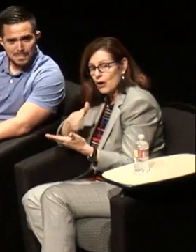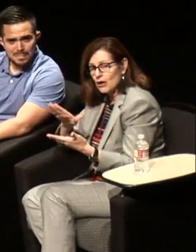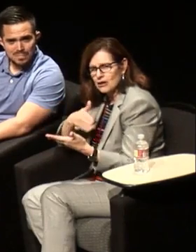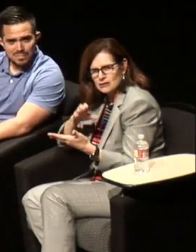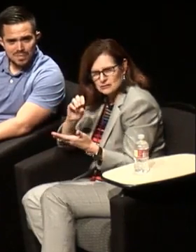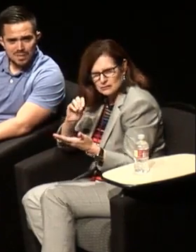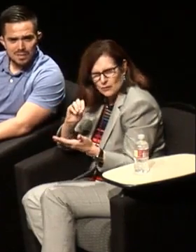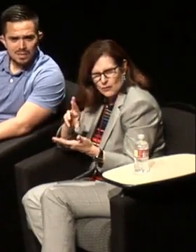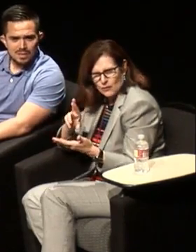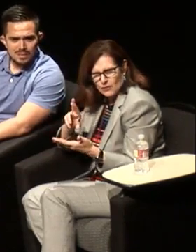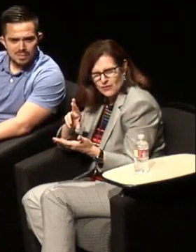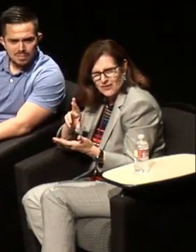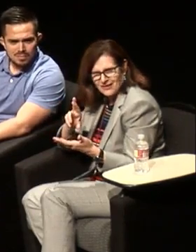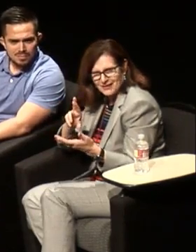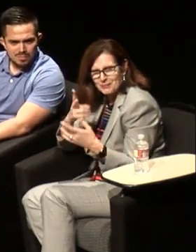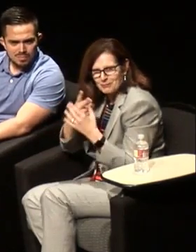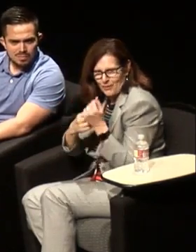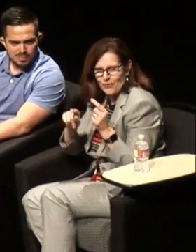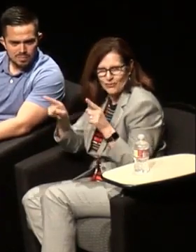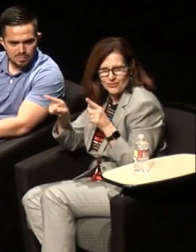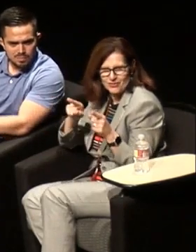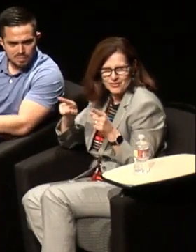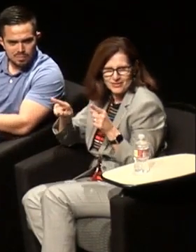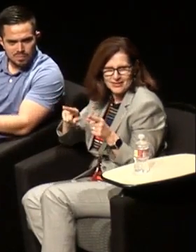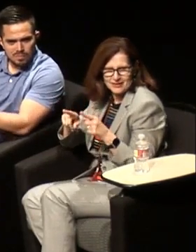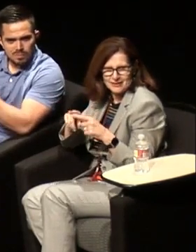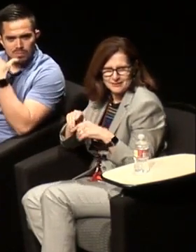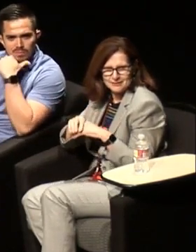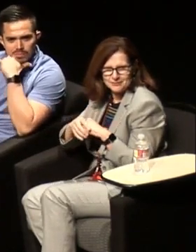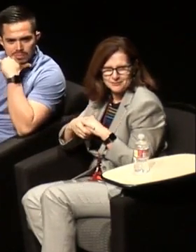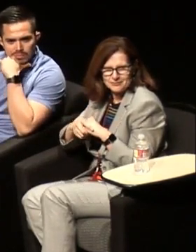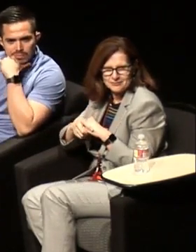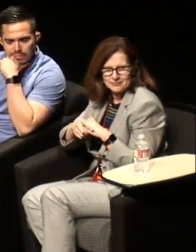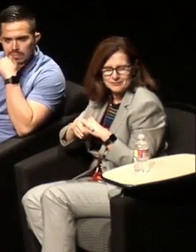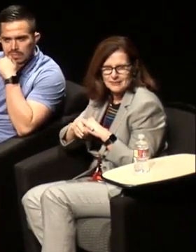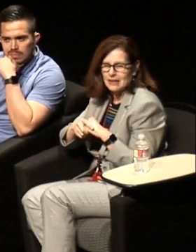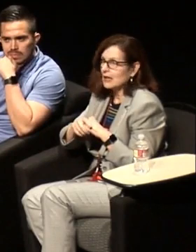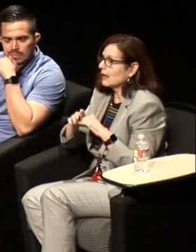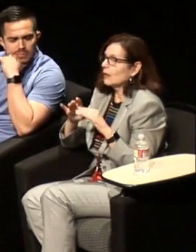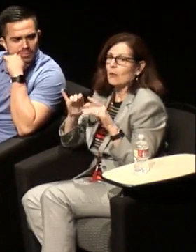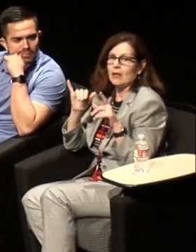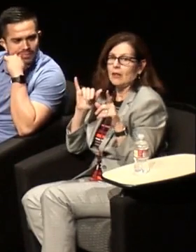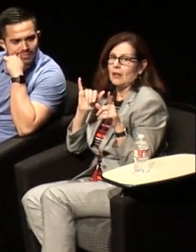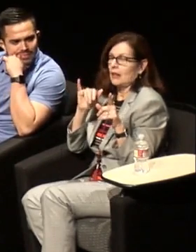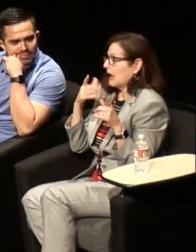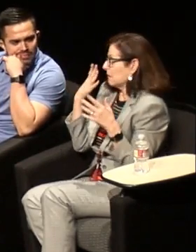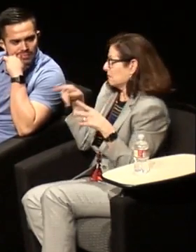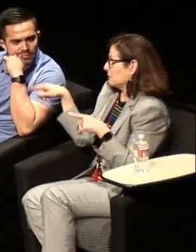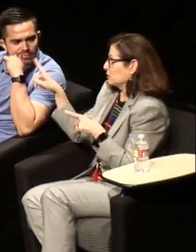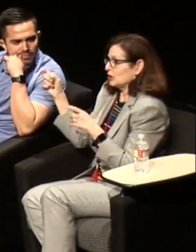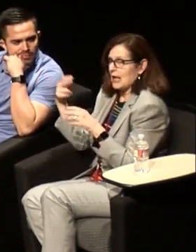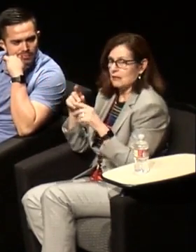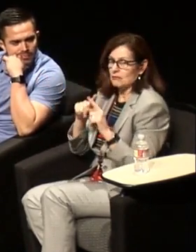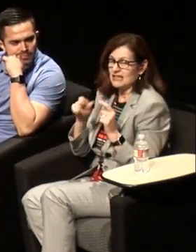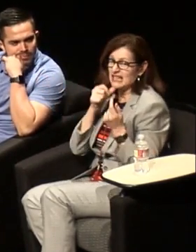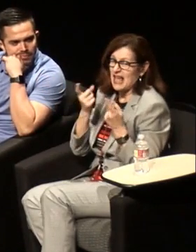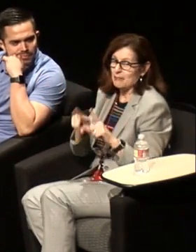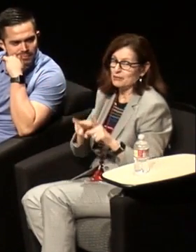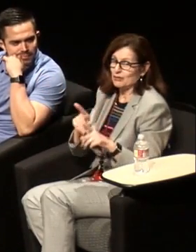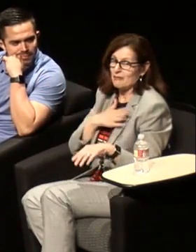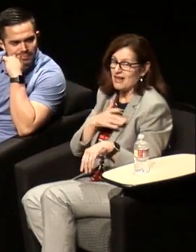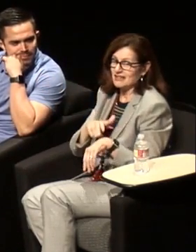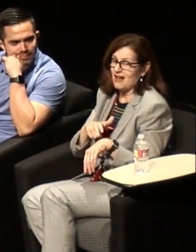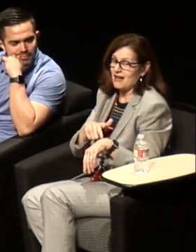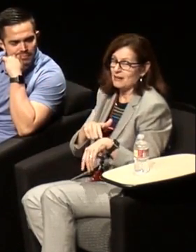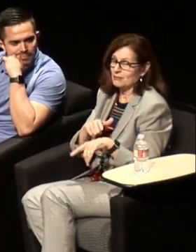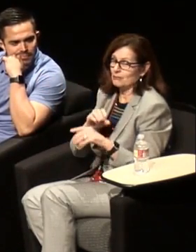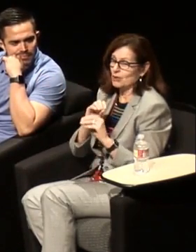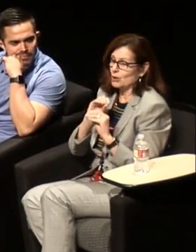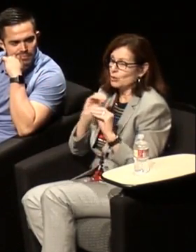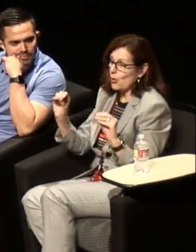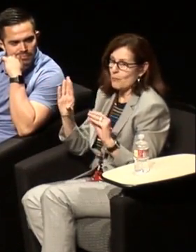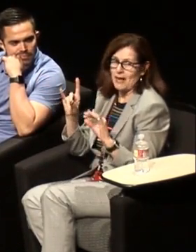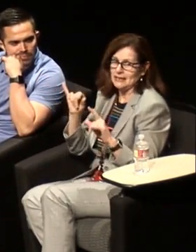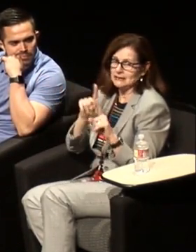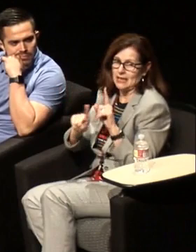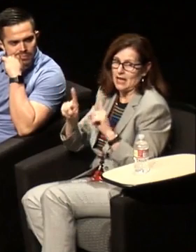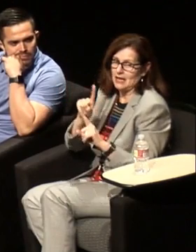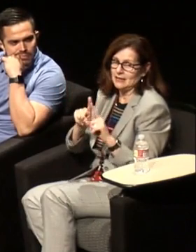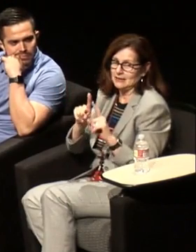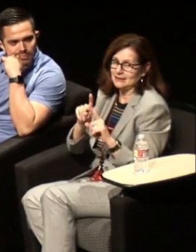ASL? [Audience member:] Both [Carol:] okay so that didn't happen during my time nobody